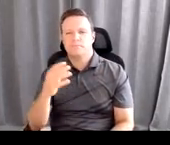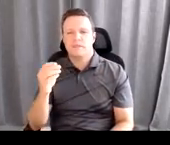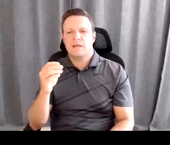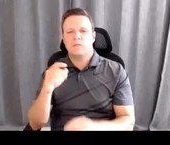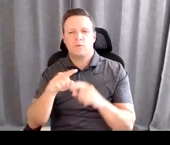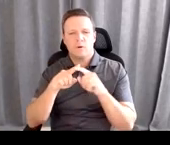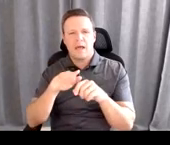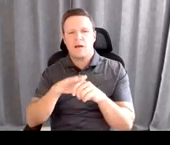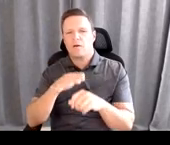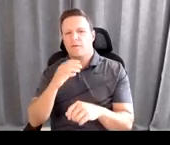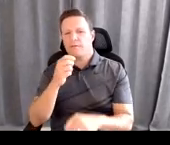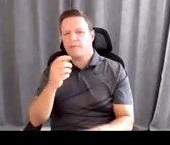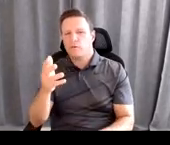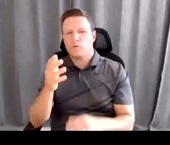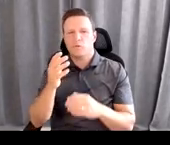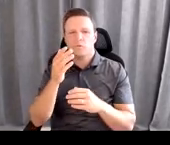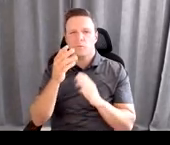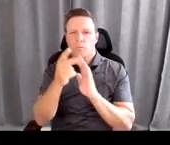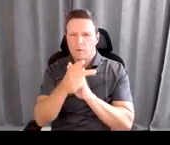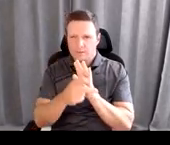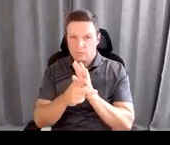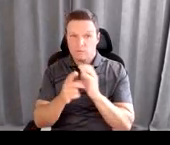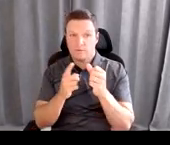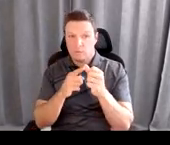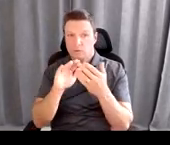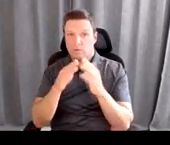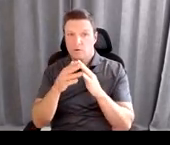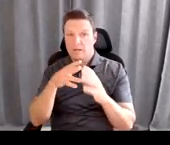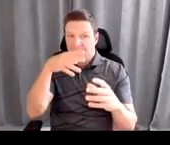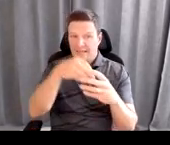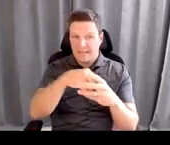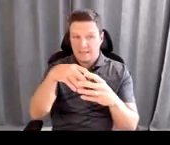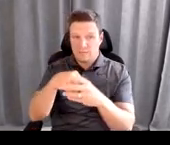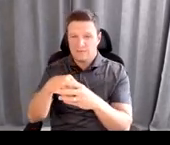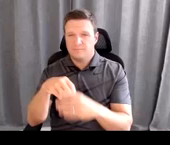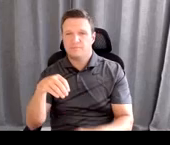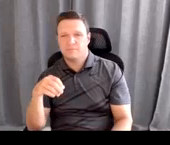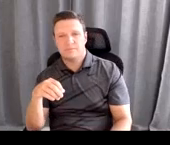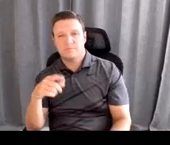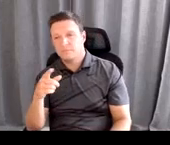And so diverse community engagement, again, it's a term that's thrown around quite a bit